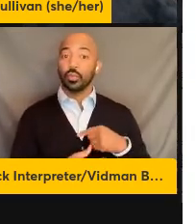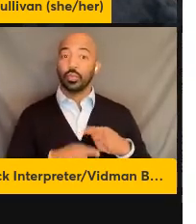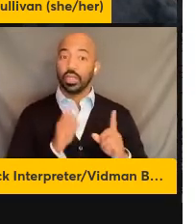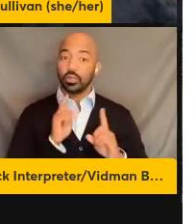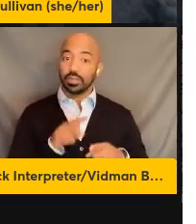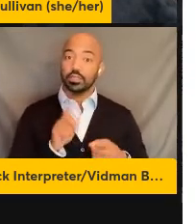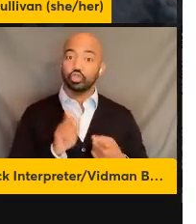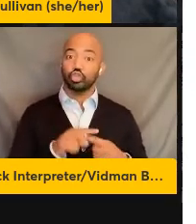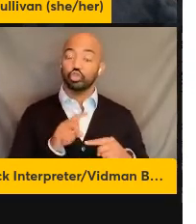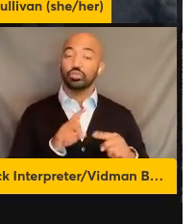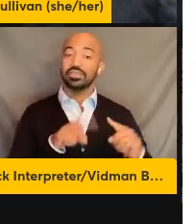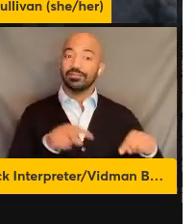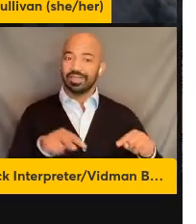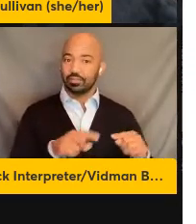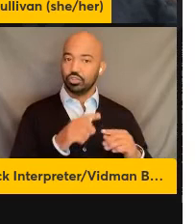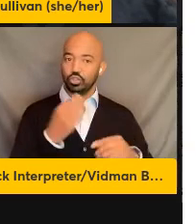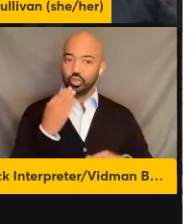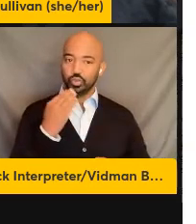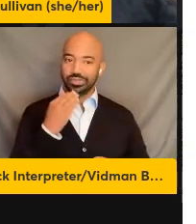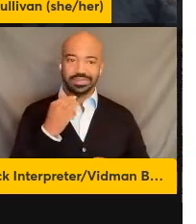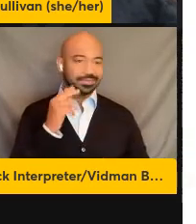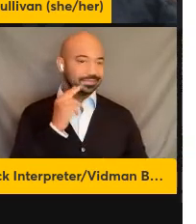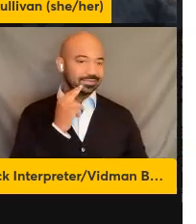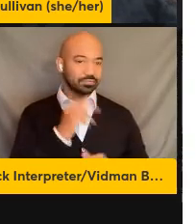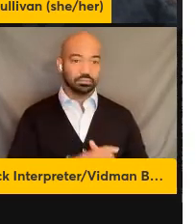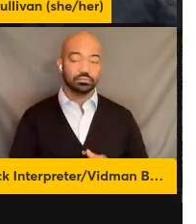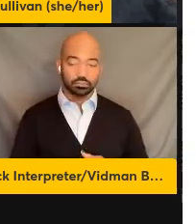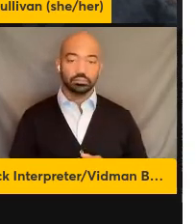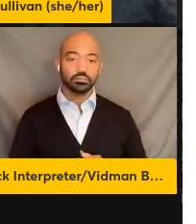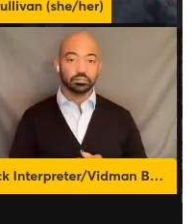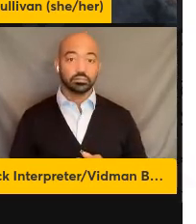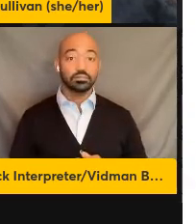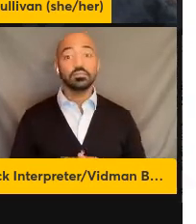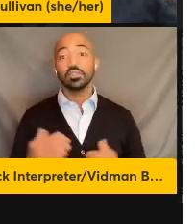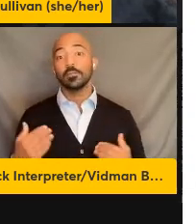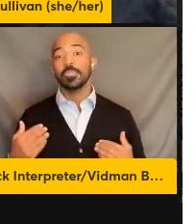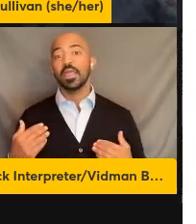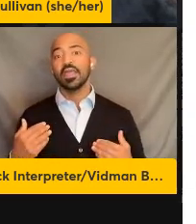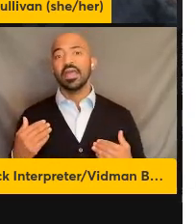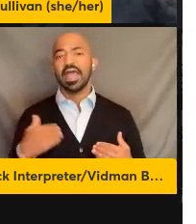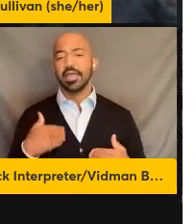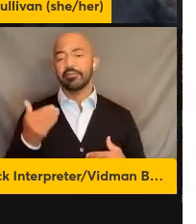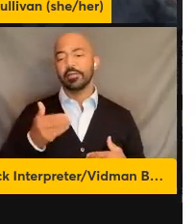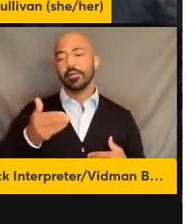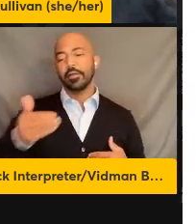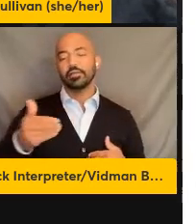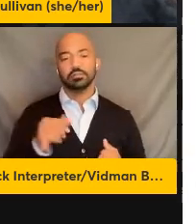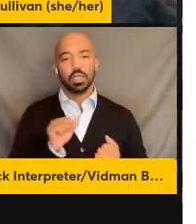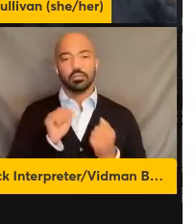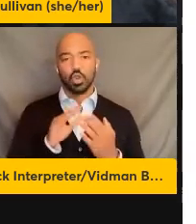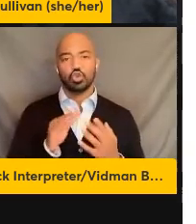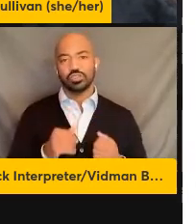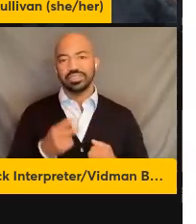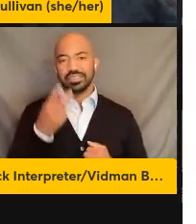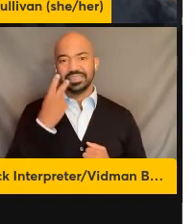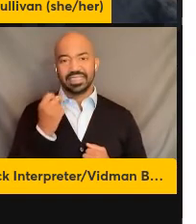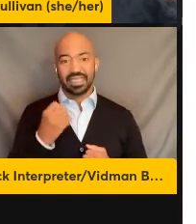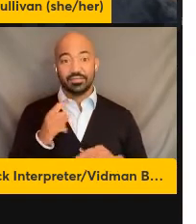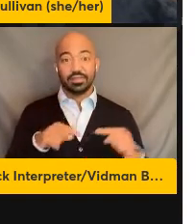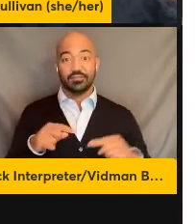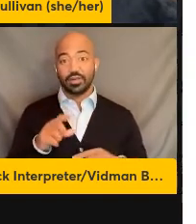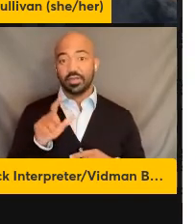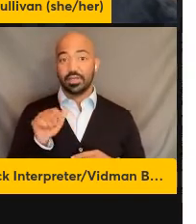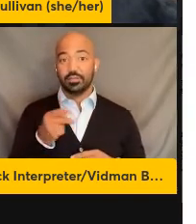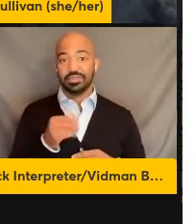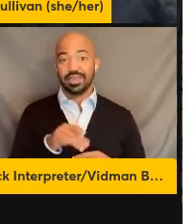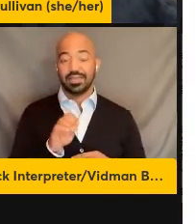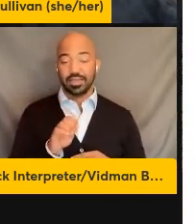different nutrients. And so we took an iterative approach to ask whether different lymphocyte populations in the intestine might